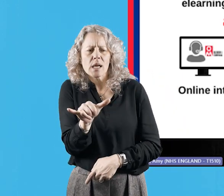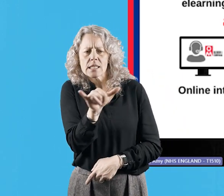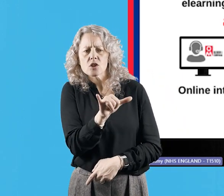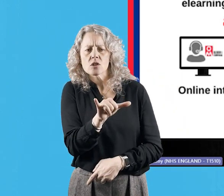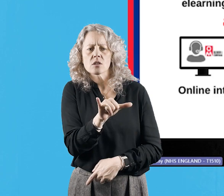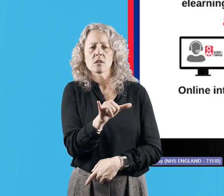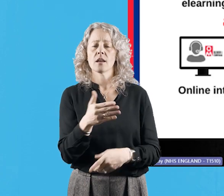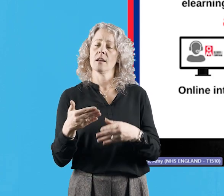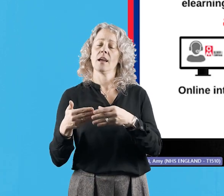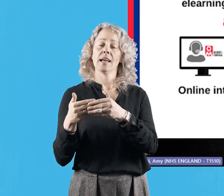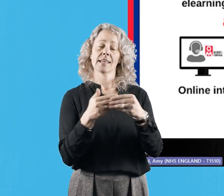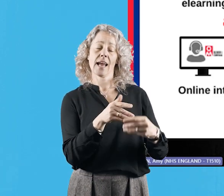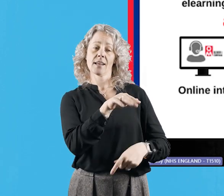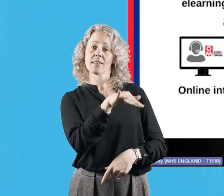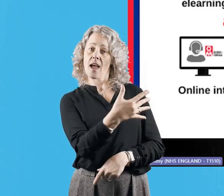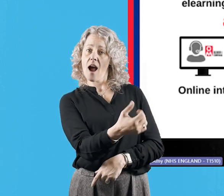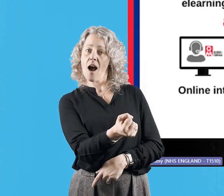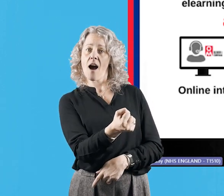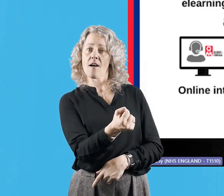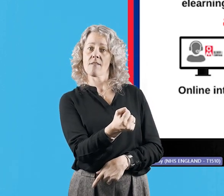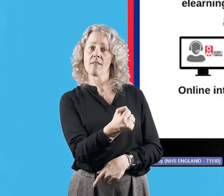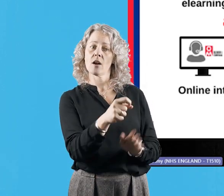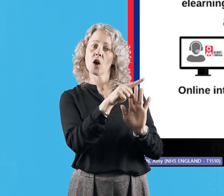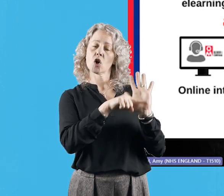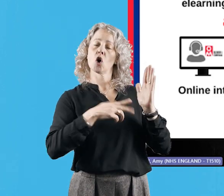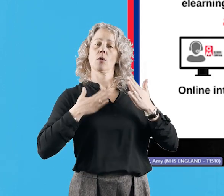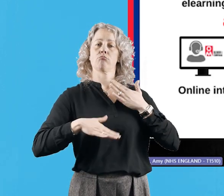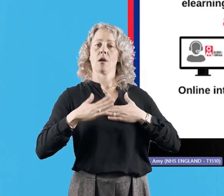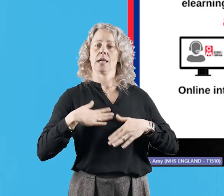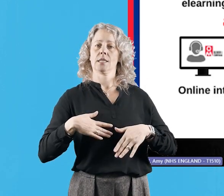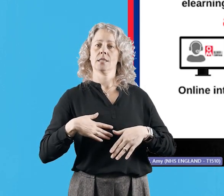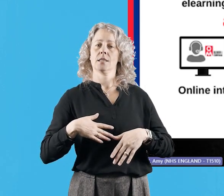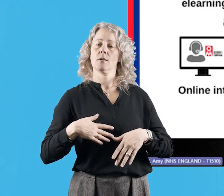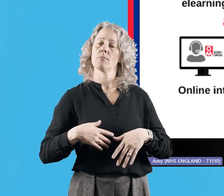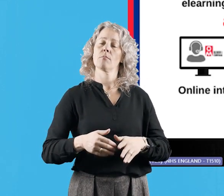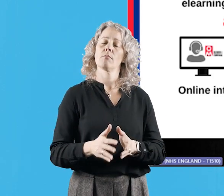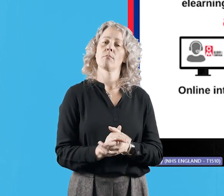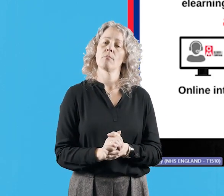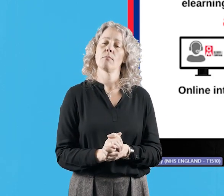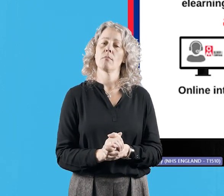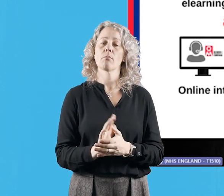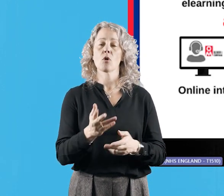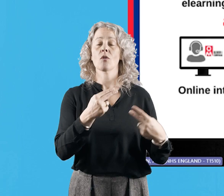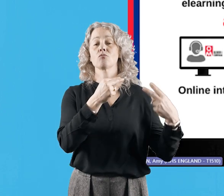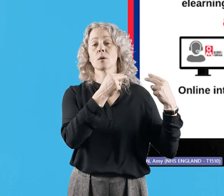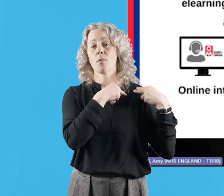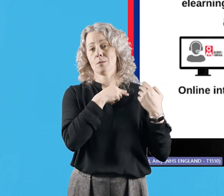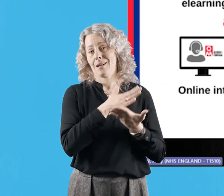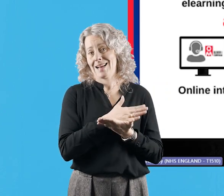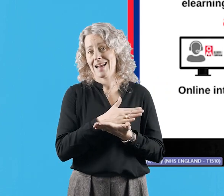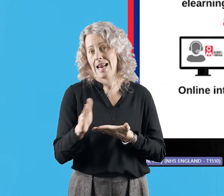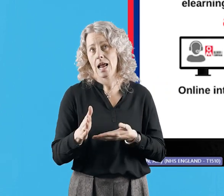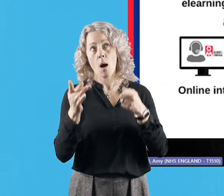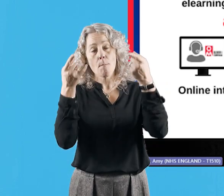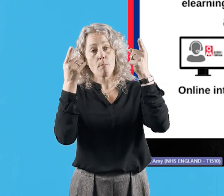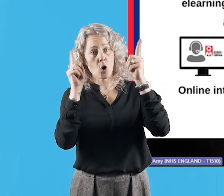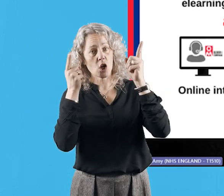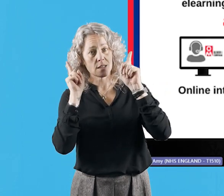There are some guidance that will be in the code of practise. But you know the act is very clear. The ACT is that the